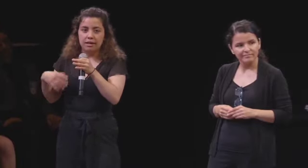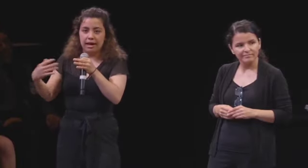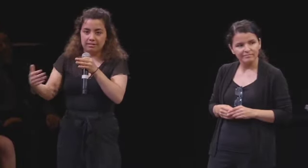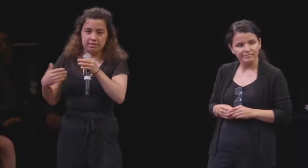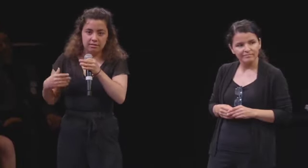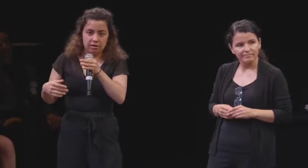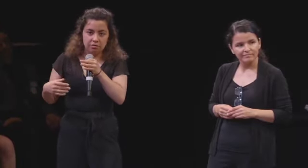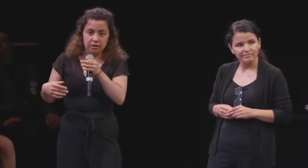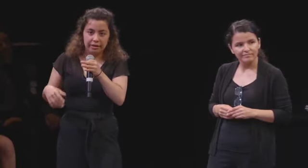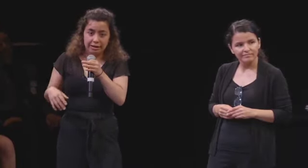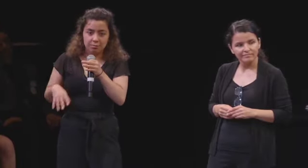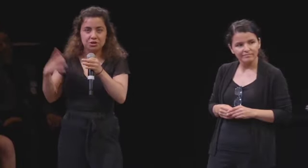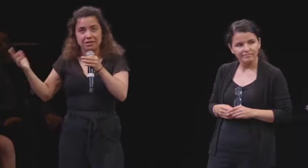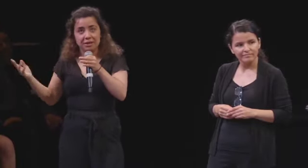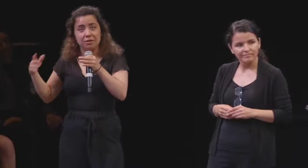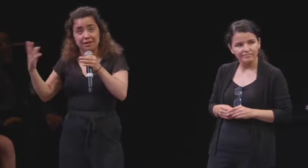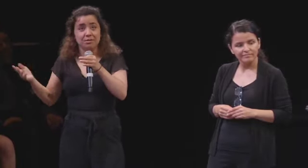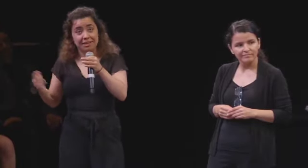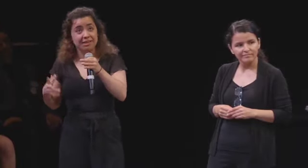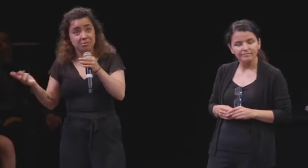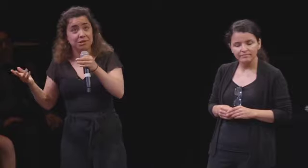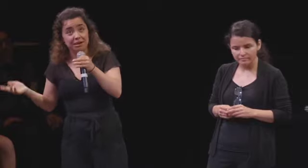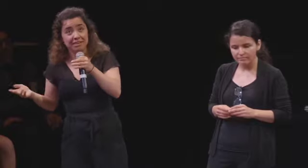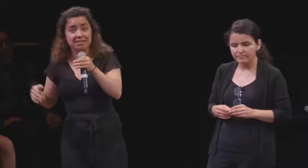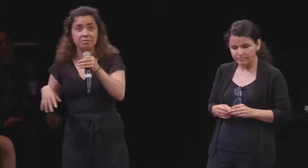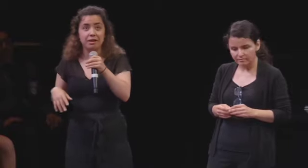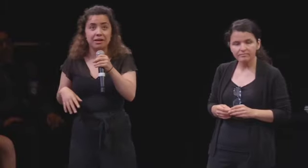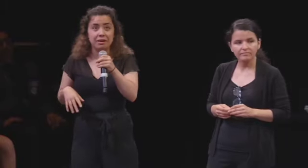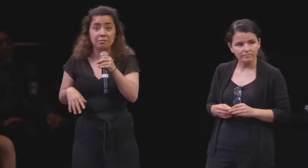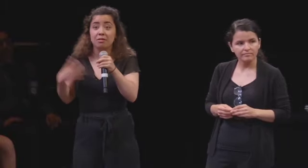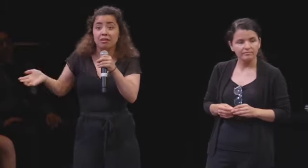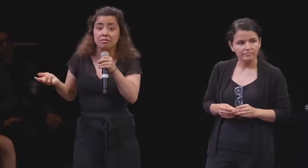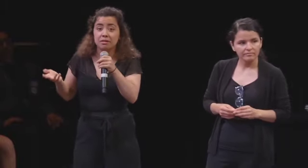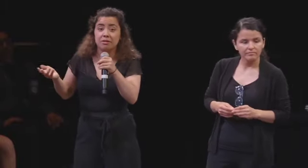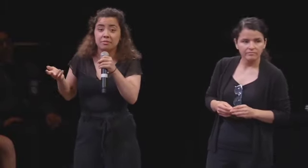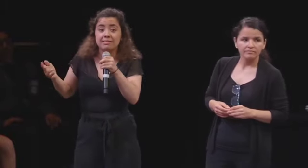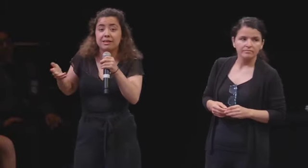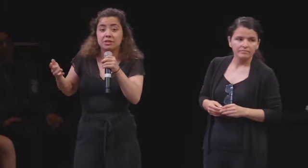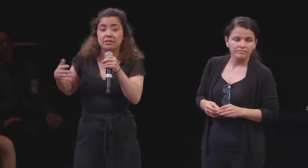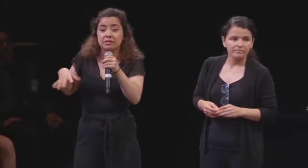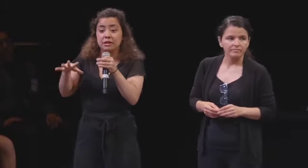the access is not fully there, which I think you guys would think is pretty obvious, but a lot of theater companies actually